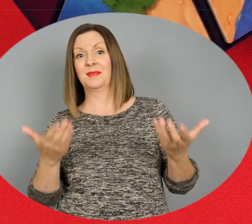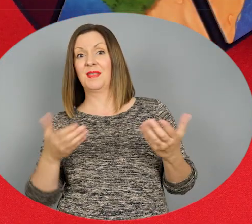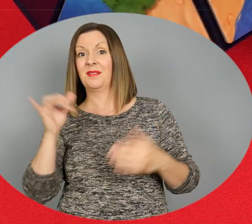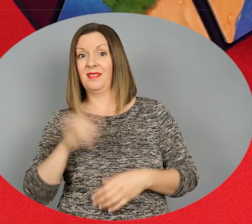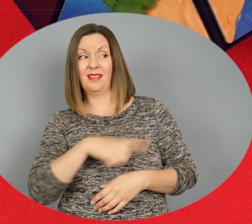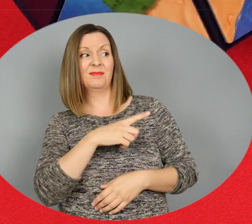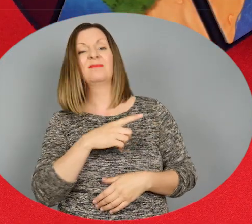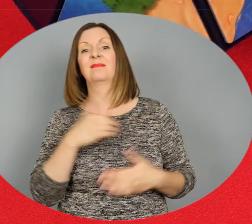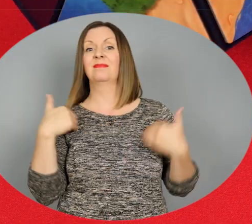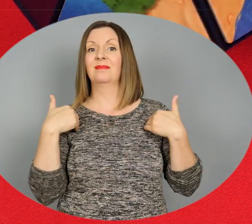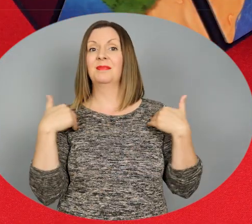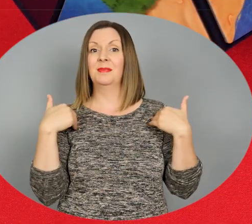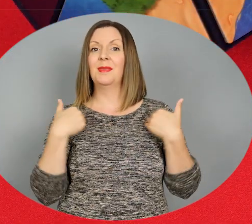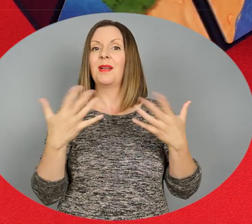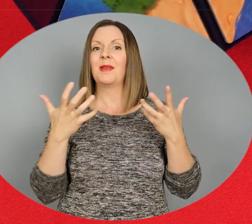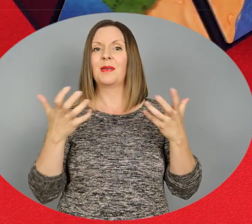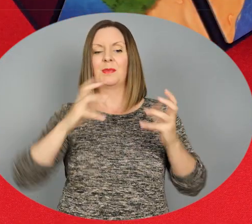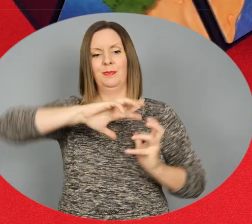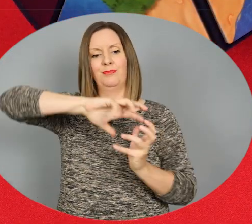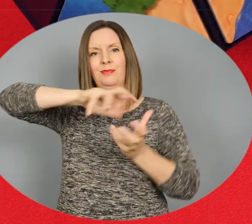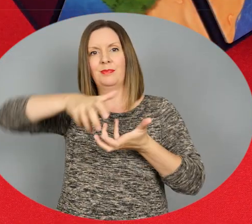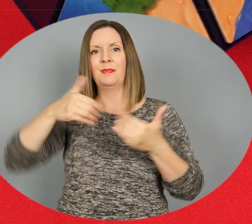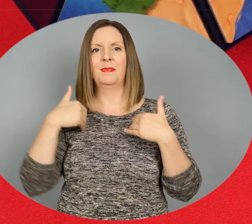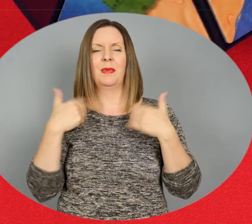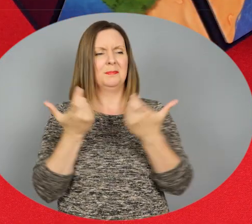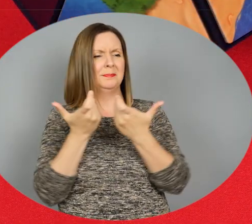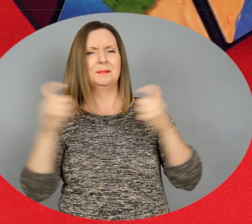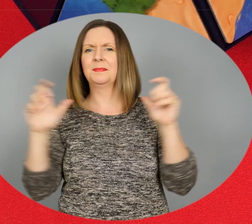this animal then, we can see that it wants to be on a planet with the biggest region